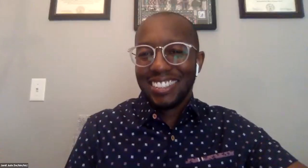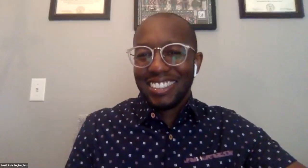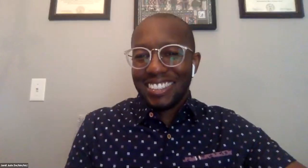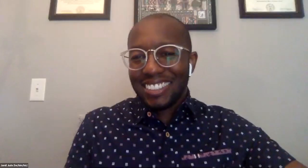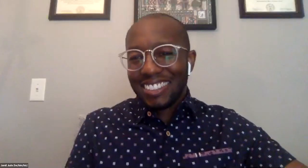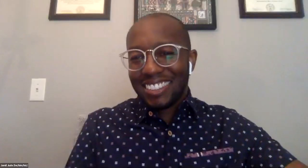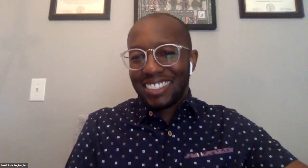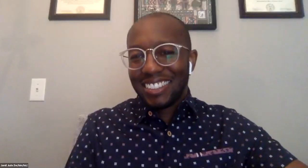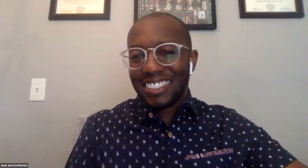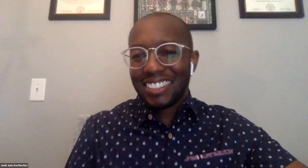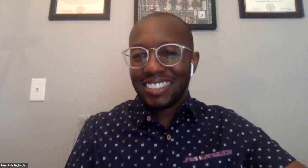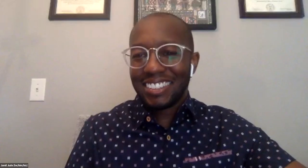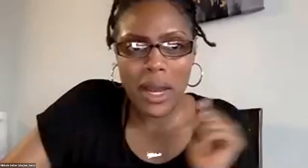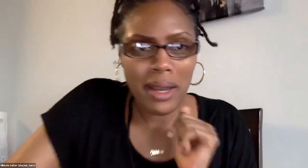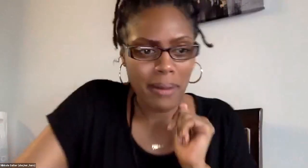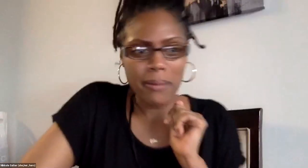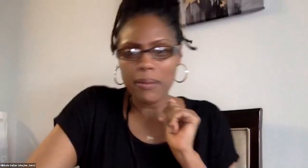Yes, we're gonna save it in the call. Okay.